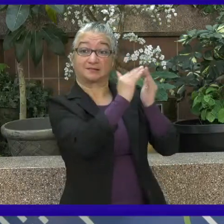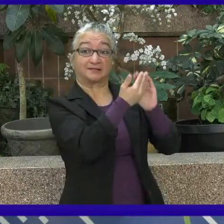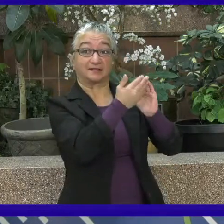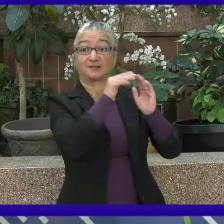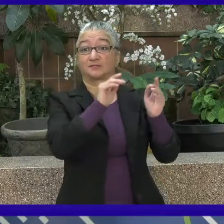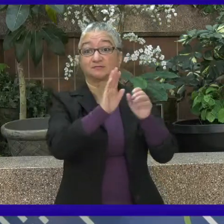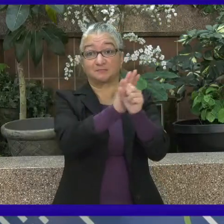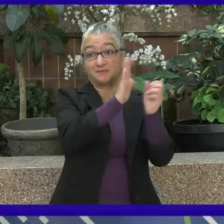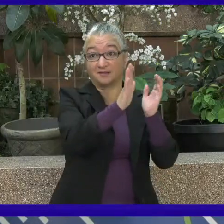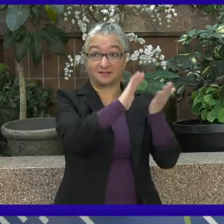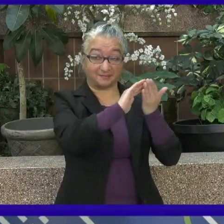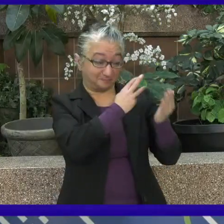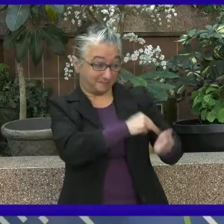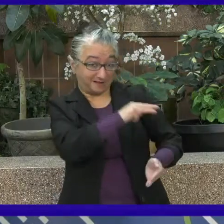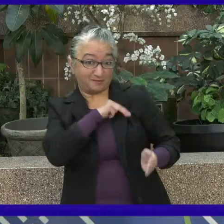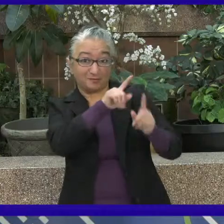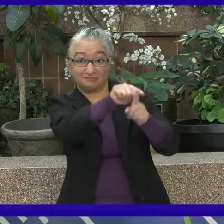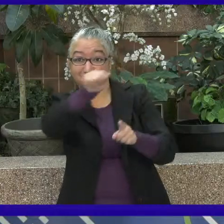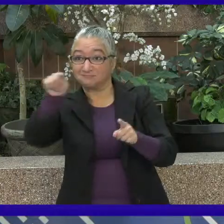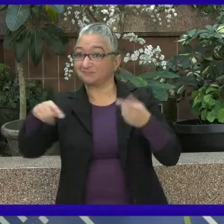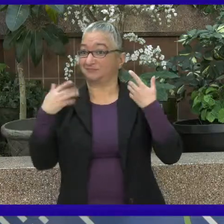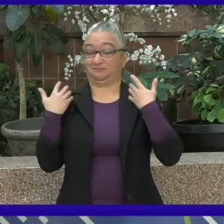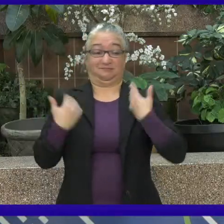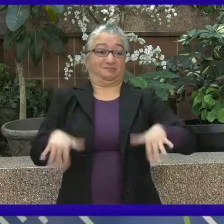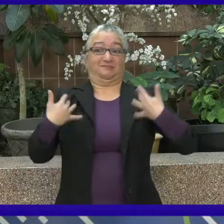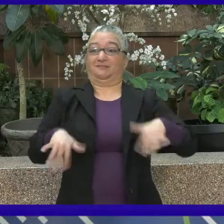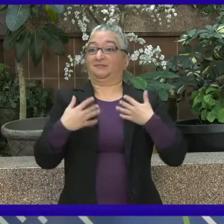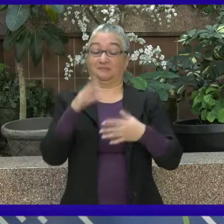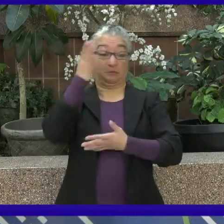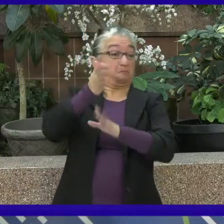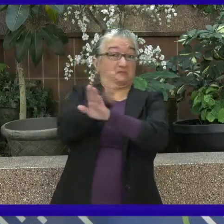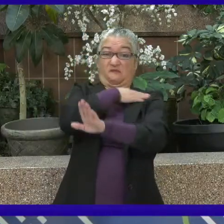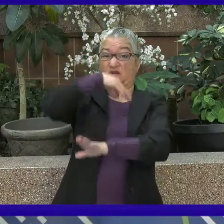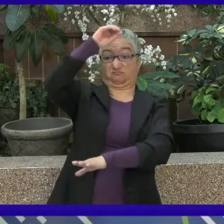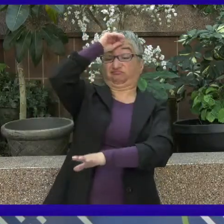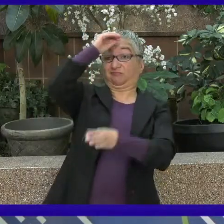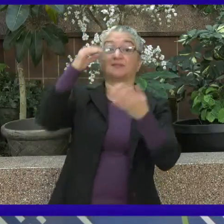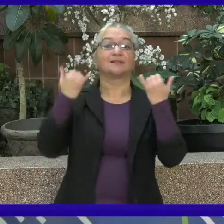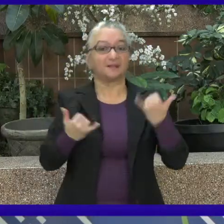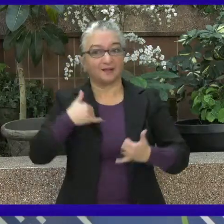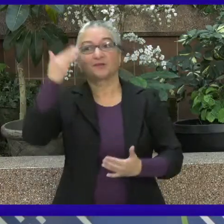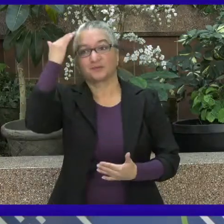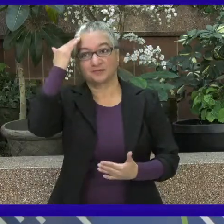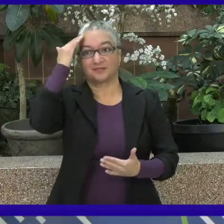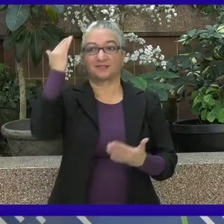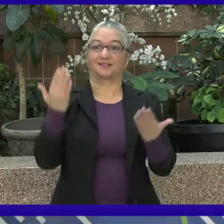i my high school teacher would be proud of my geography skills of our province of manitoba